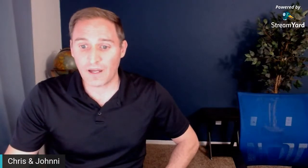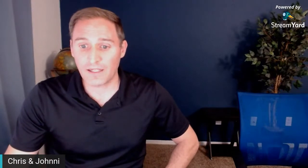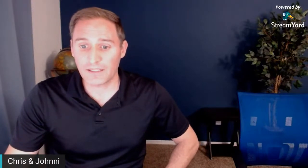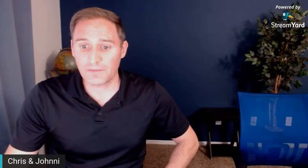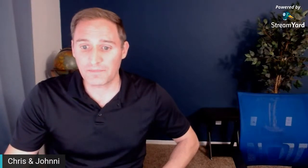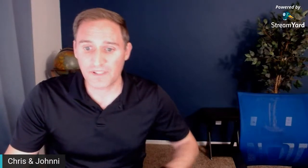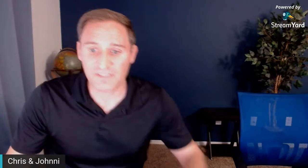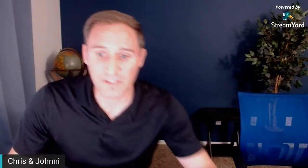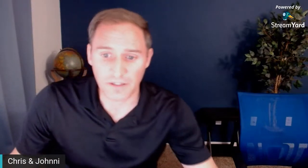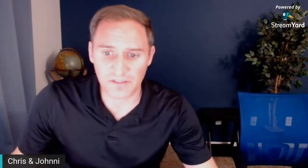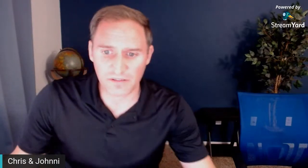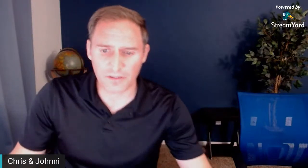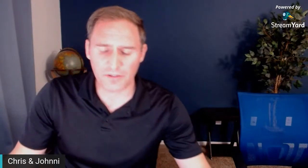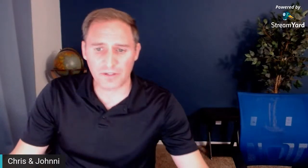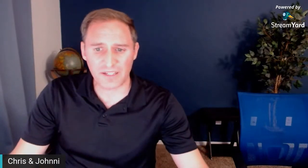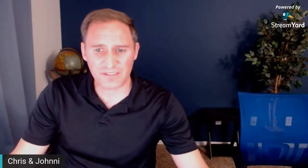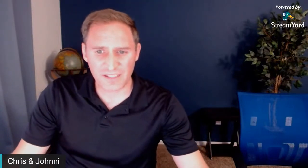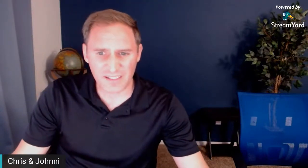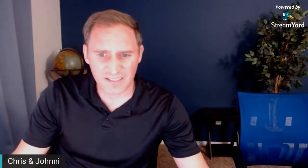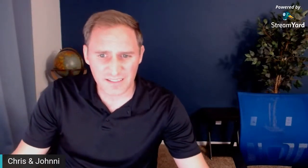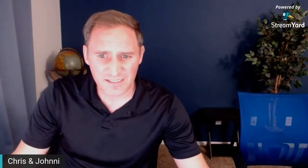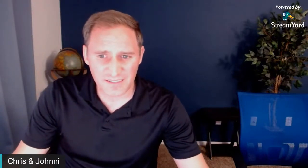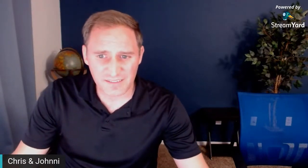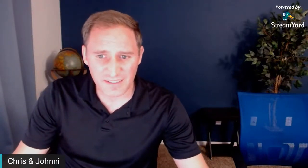um let's see here so i saw let's see